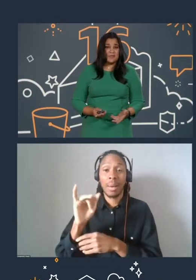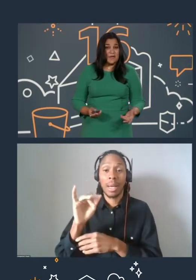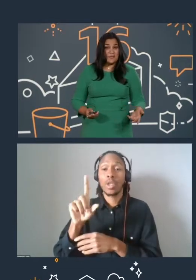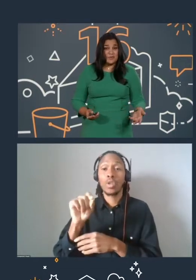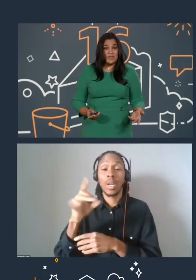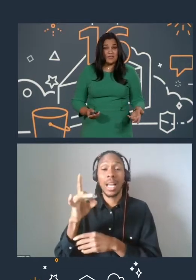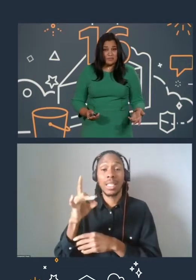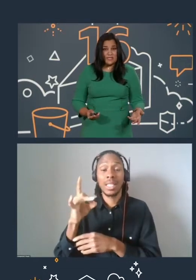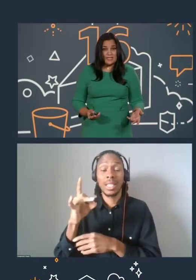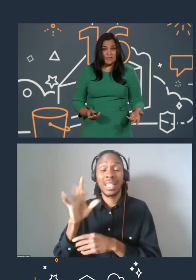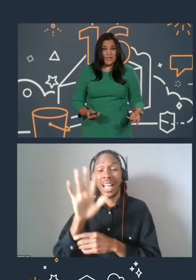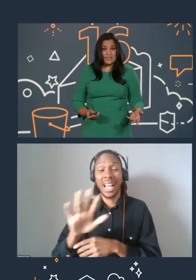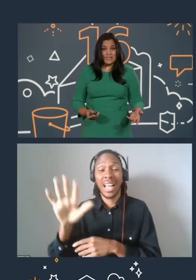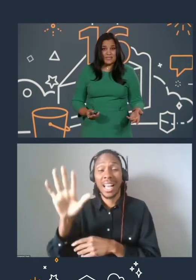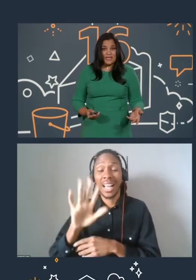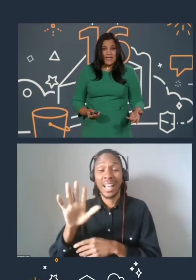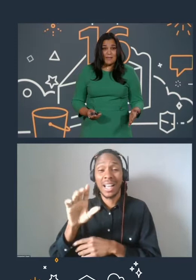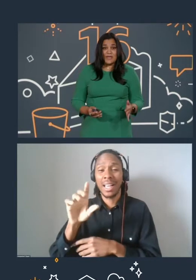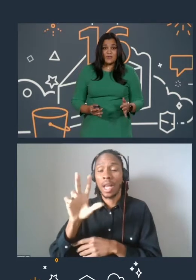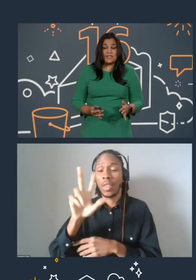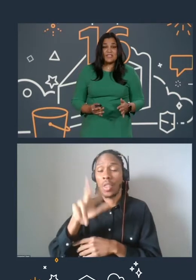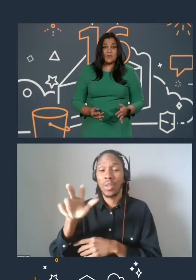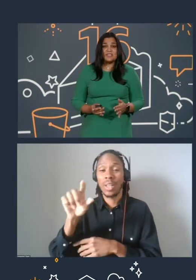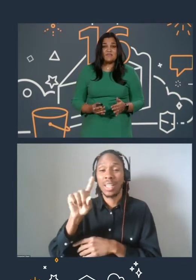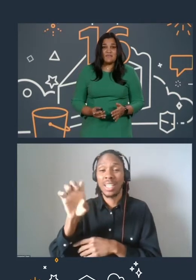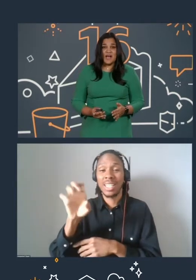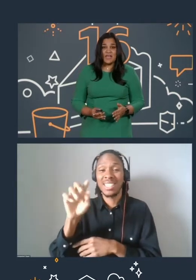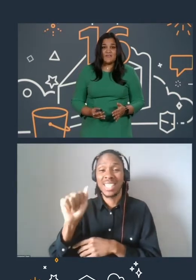to be about 33 zettabytes, and by 2025,